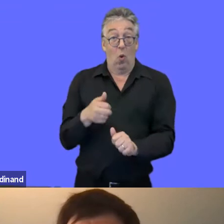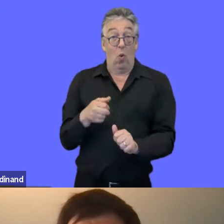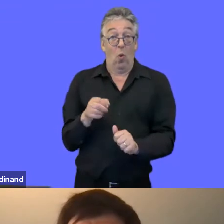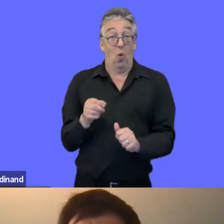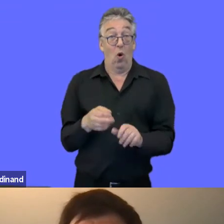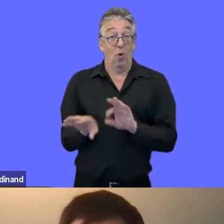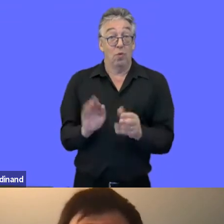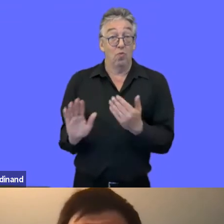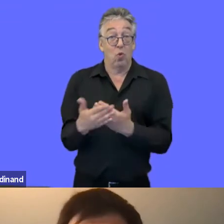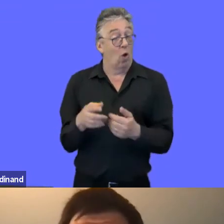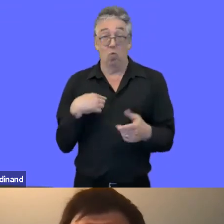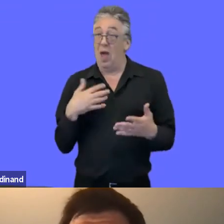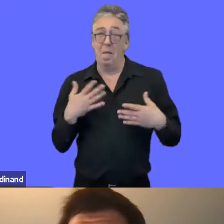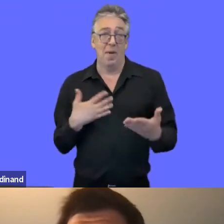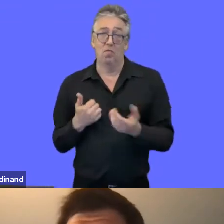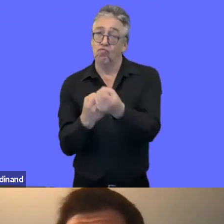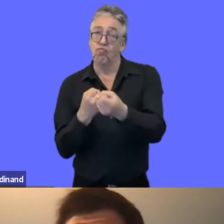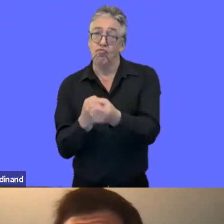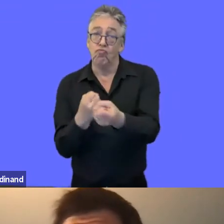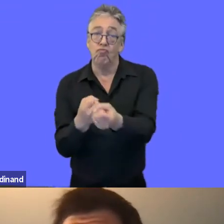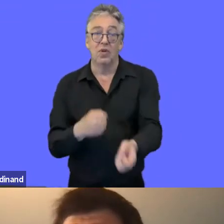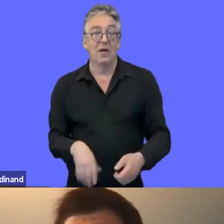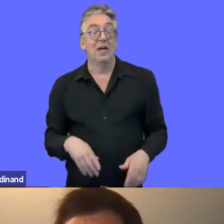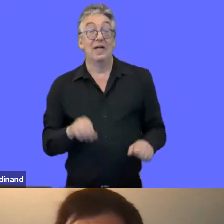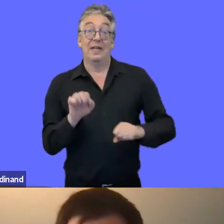Thank you so much. Unfortunately, it is impossible